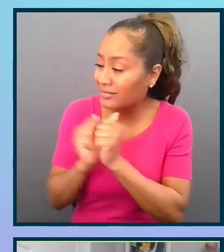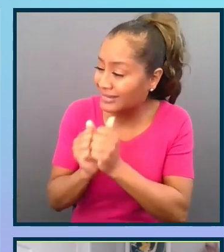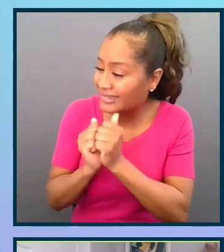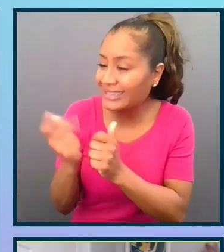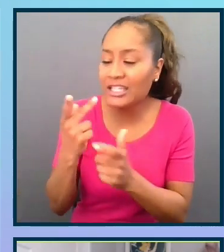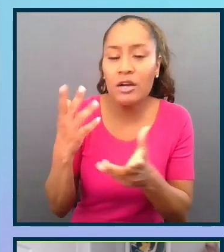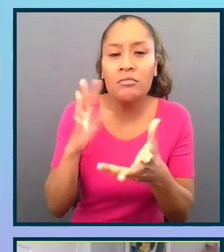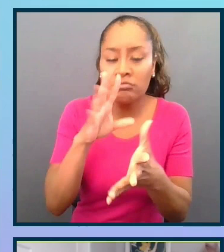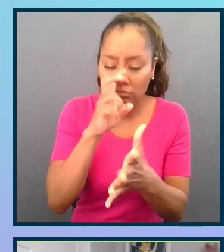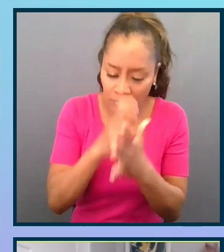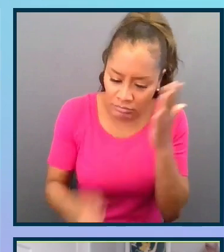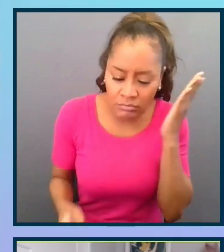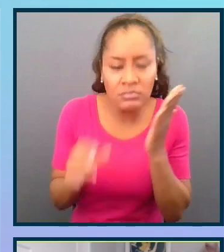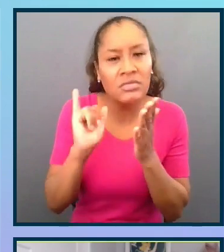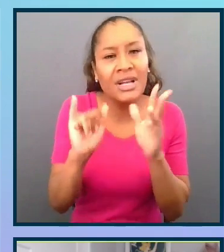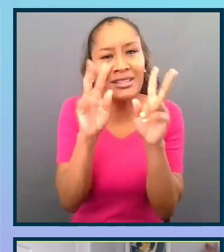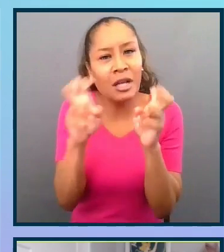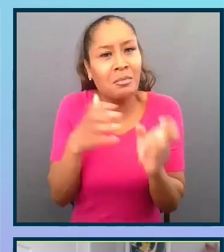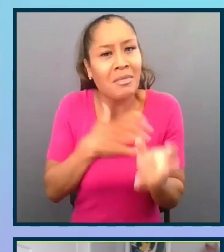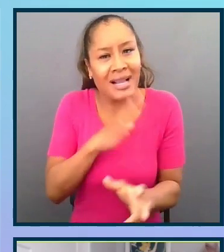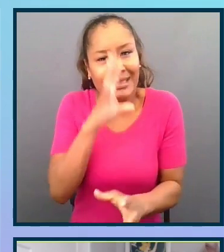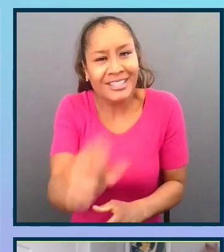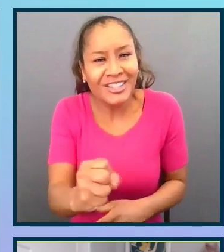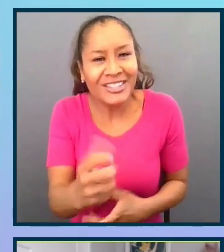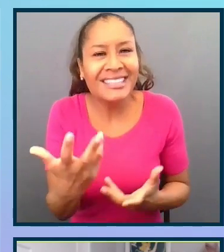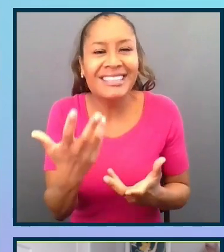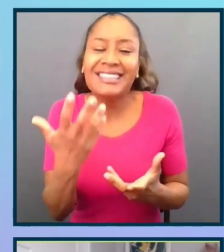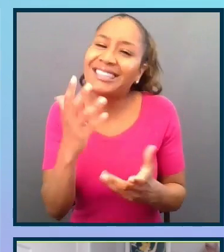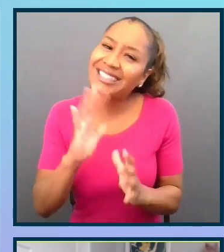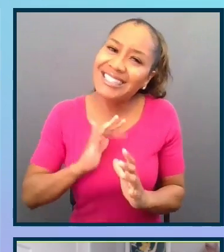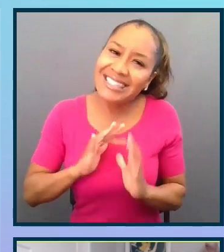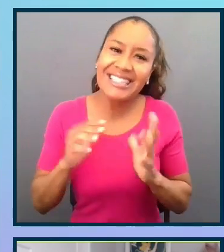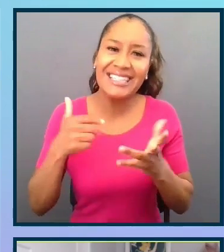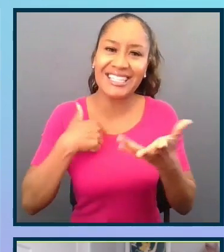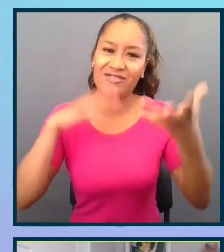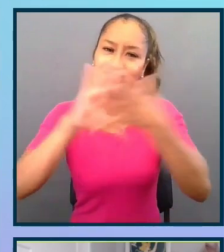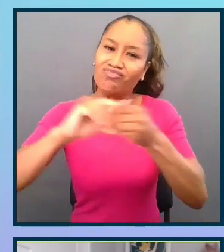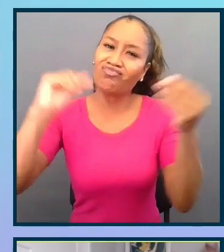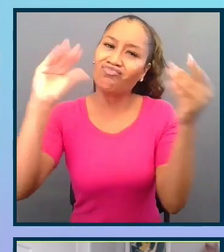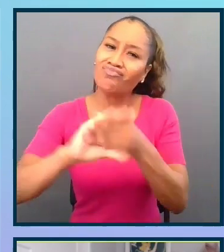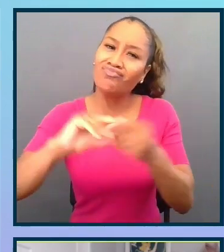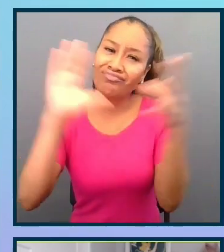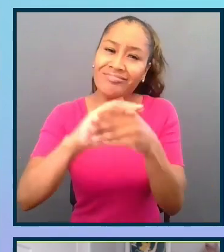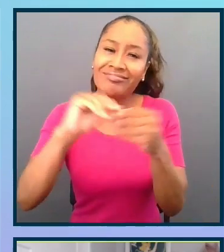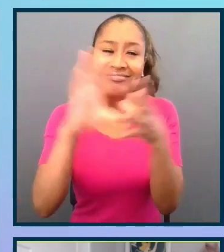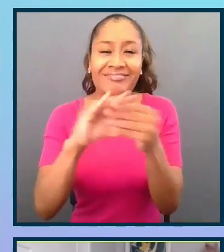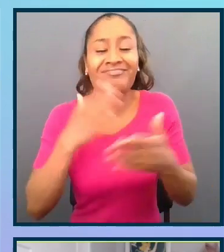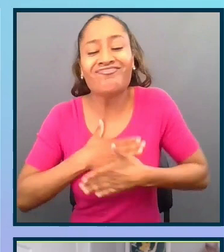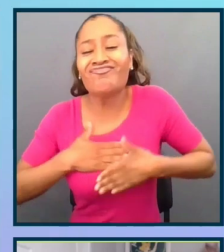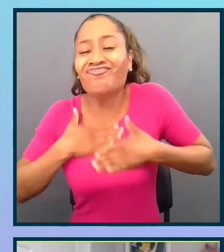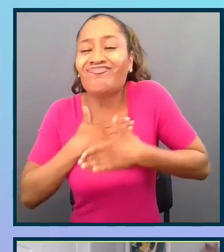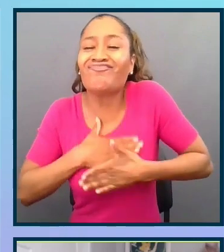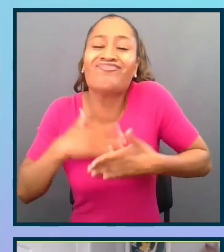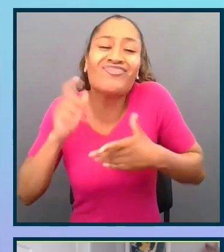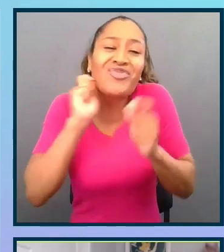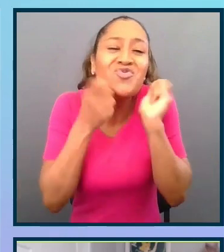into a subject I'm interested in, and a great way for me to share the love, share all of the cool things that are out there